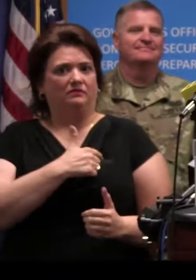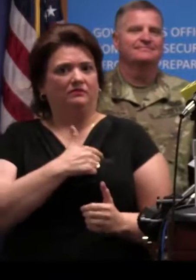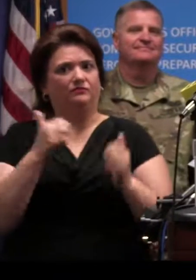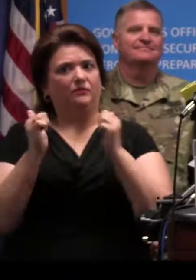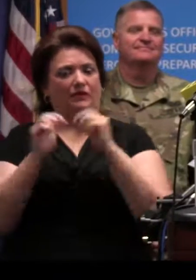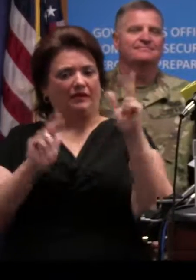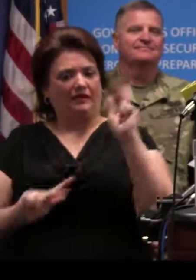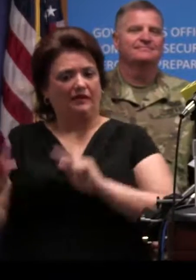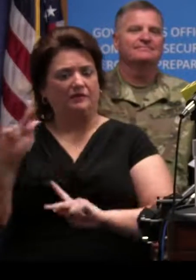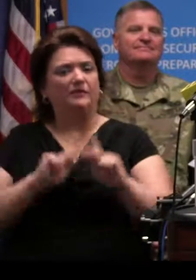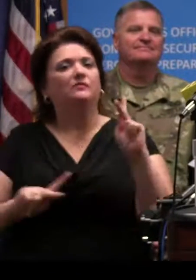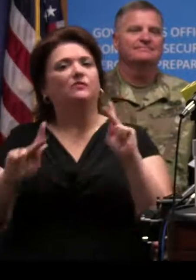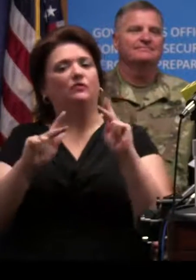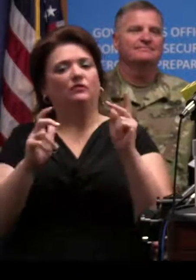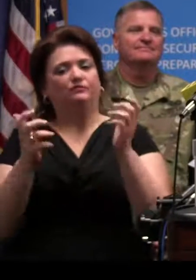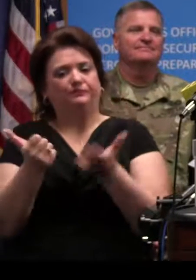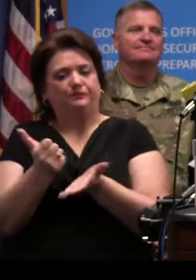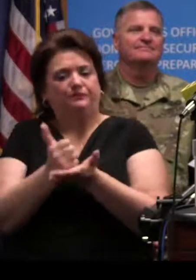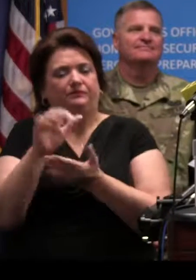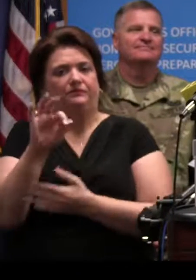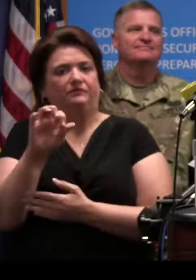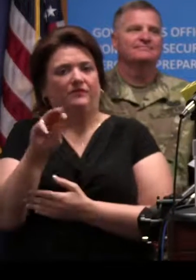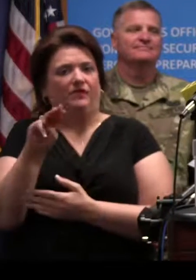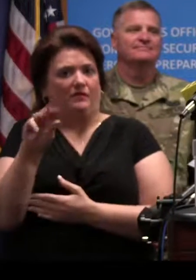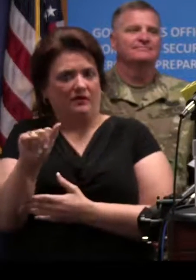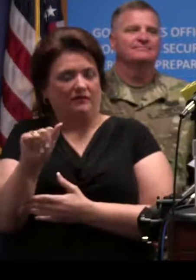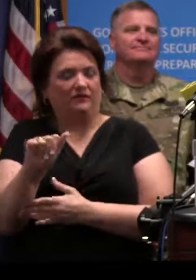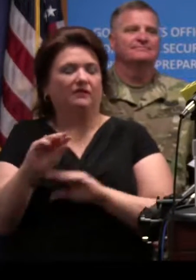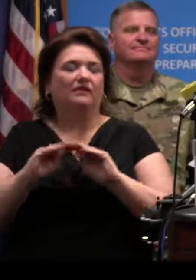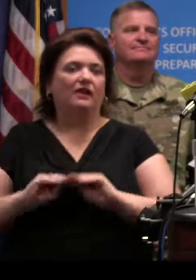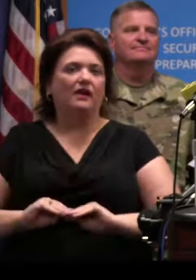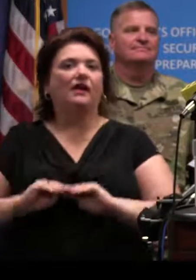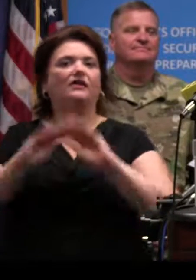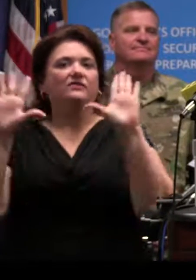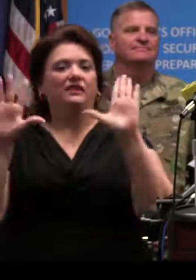FEMA and now that partnership obviously extends from the state down to the local